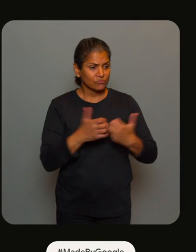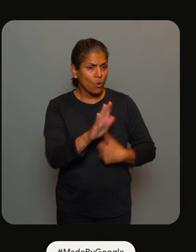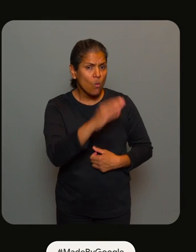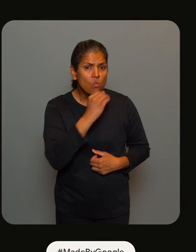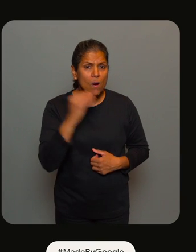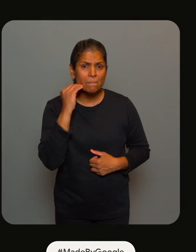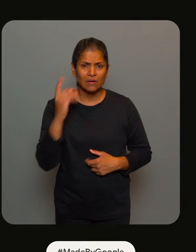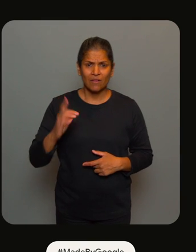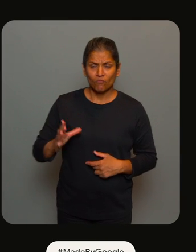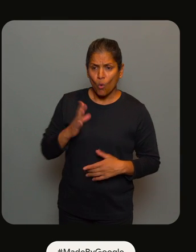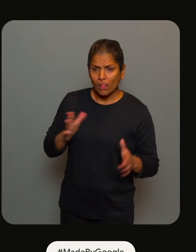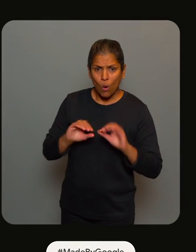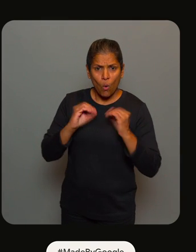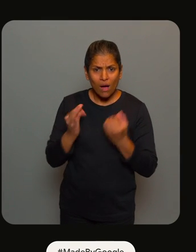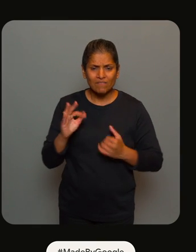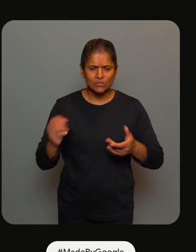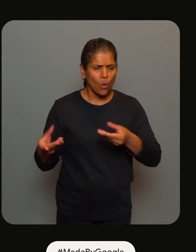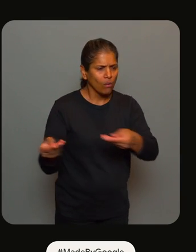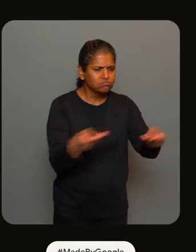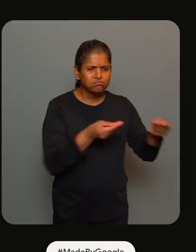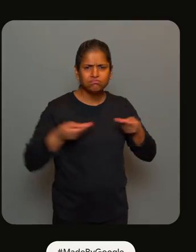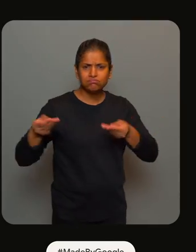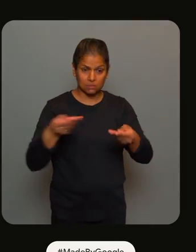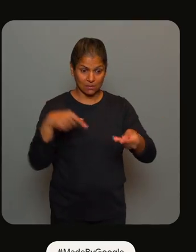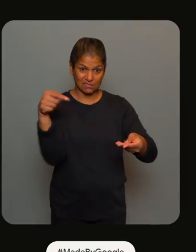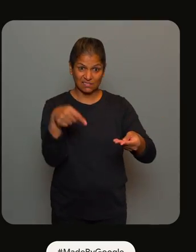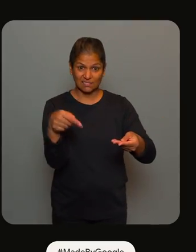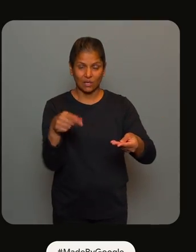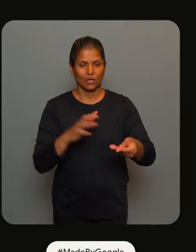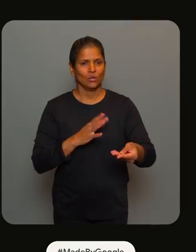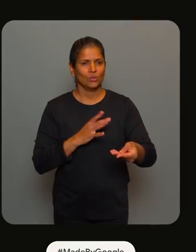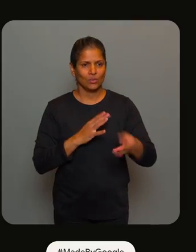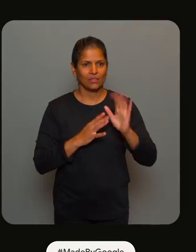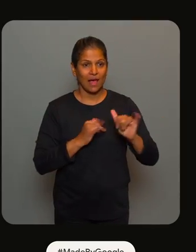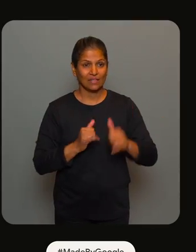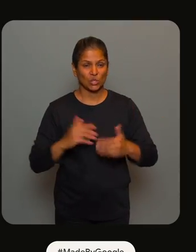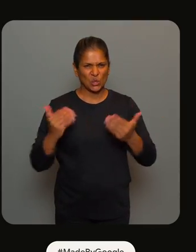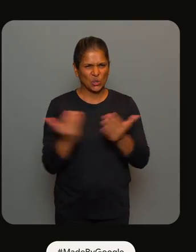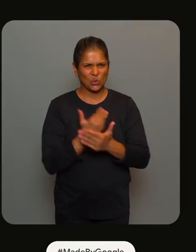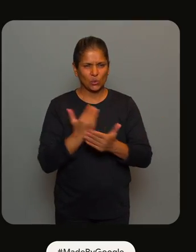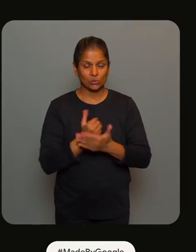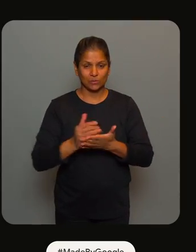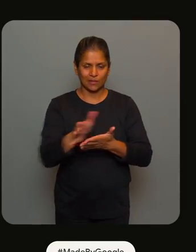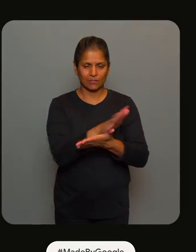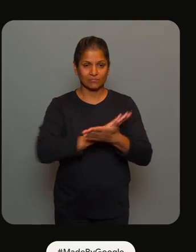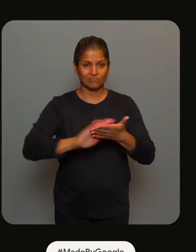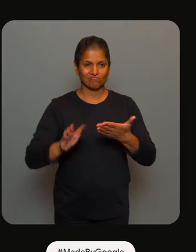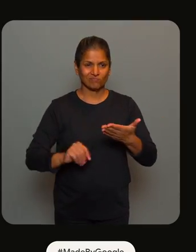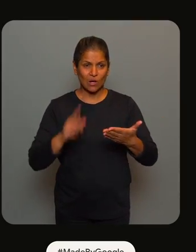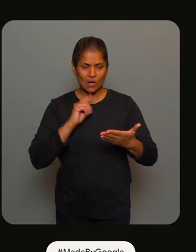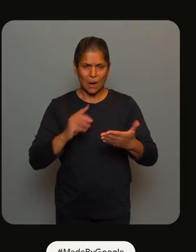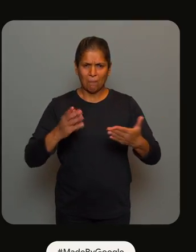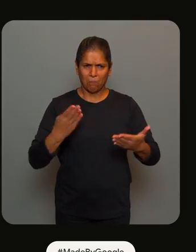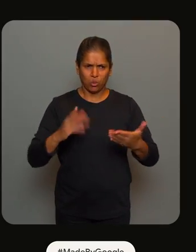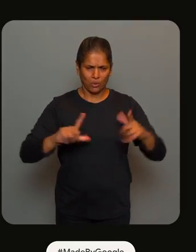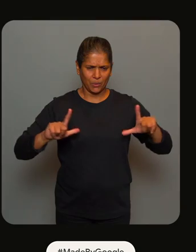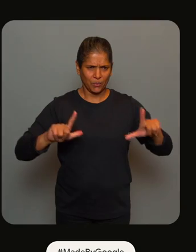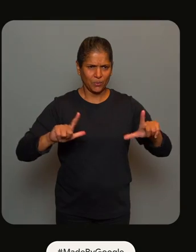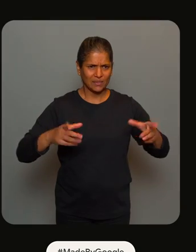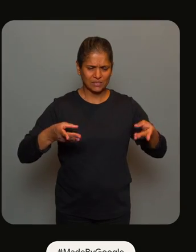hand. So we developed an entirely new nano-ceramic coating inspired by the fine texture of porcelain.